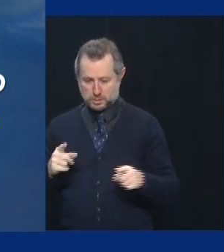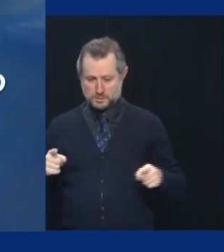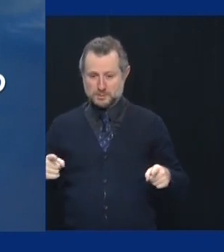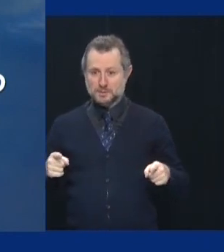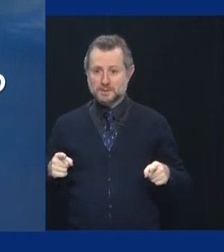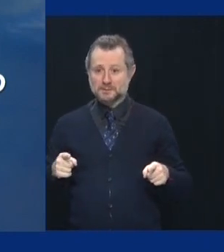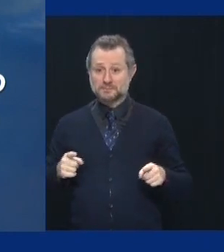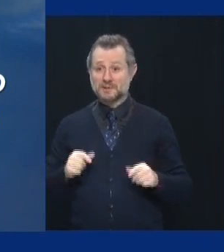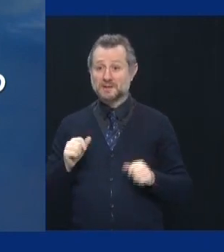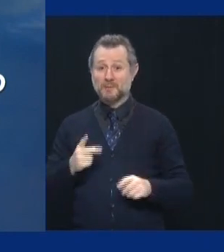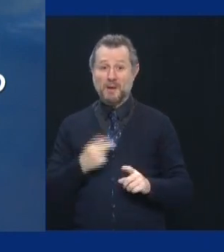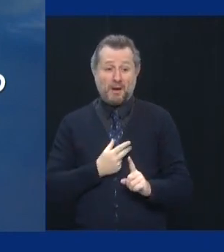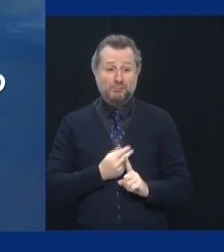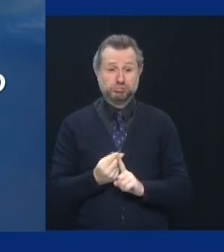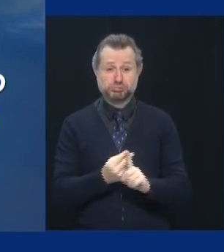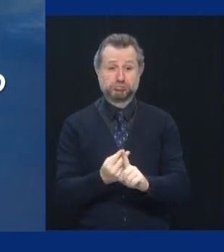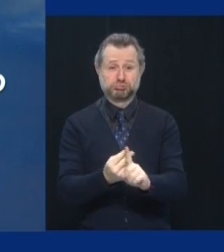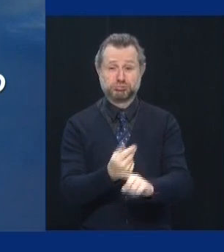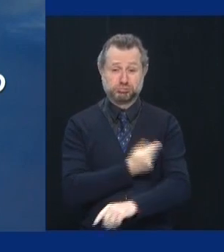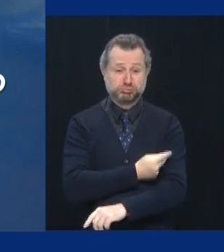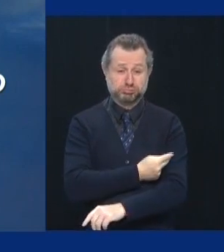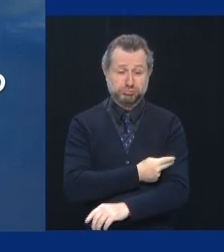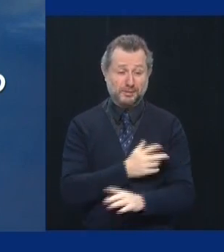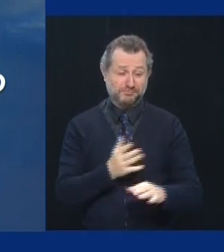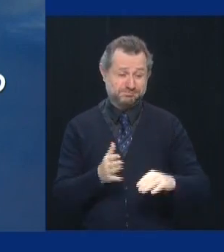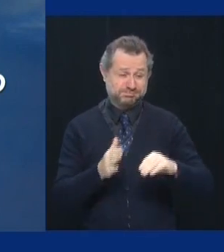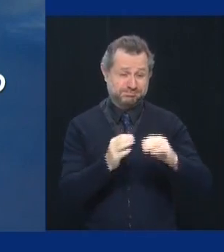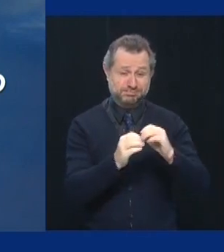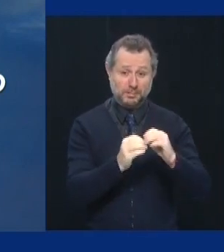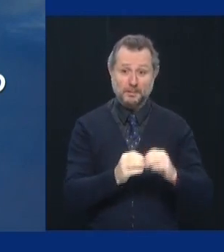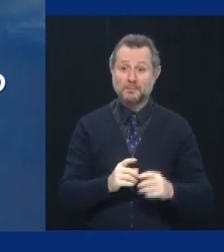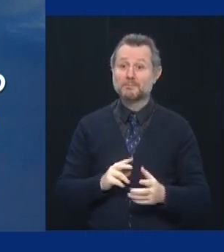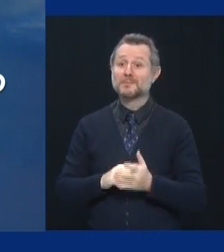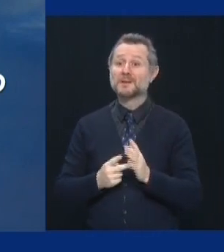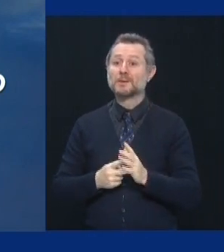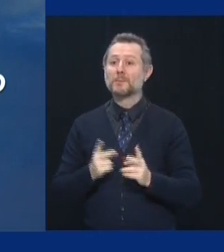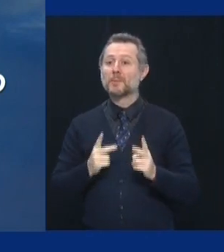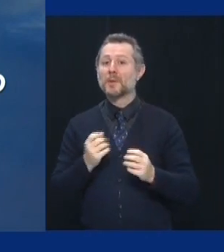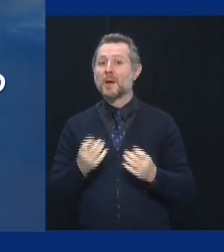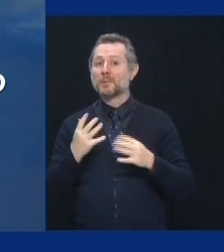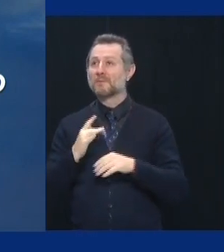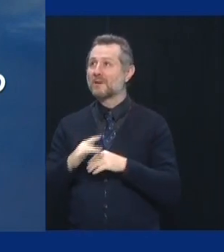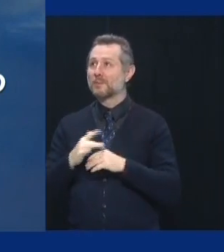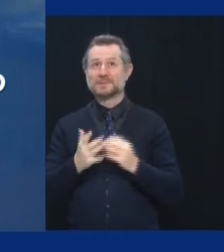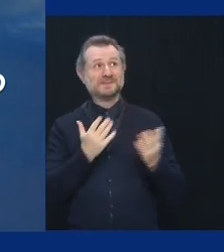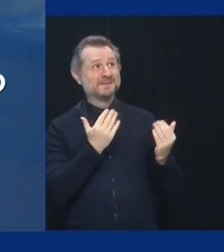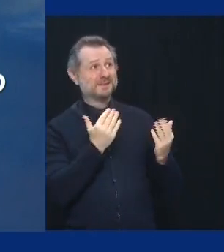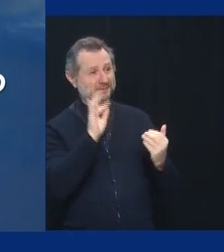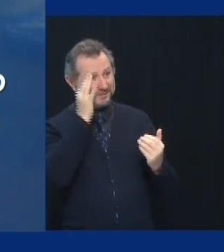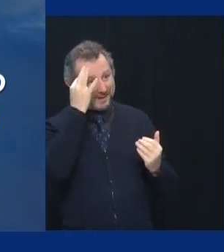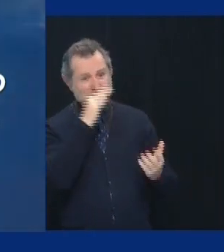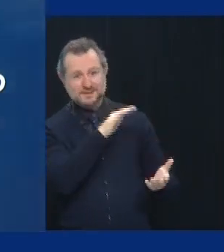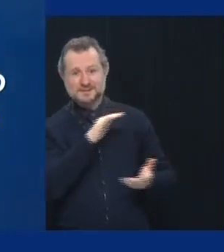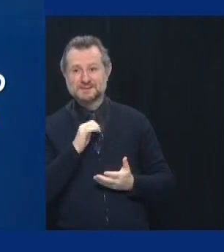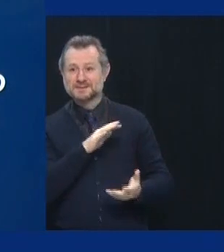RACE BETWEEN THE VACCINATION RATE AND THE COVID INFECTION RATE. HOW MANY PEOPLE CAN YOU GET